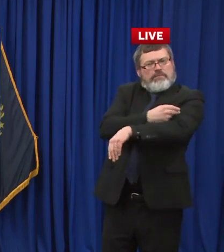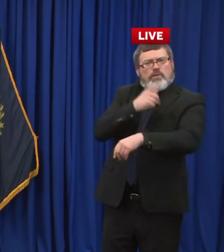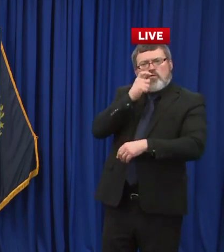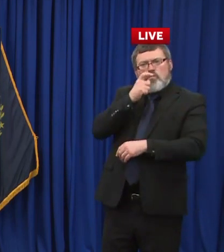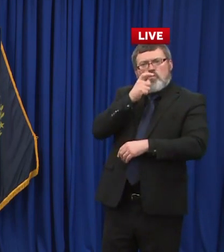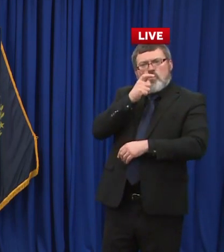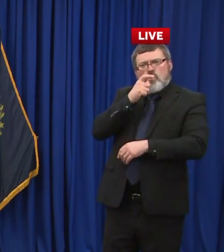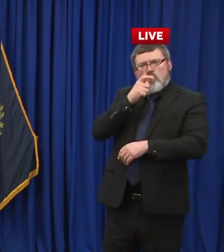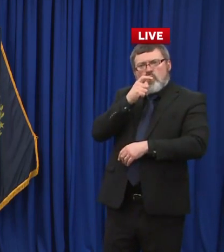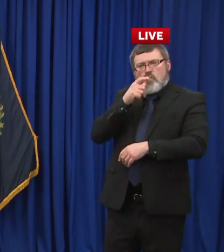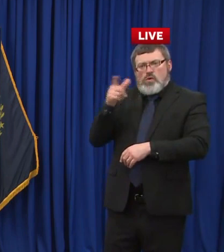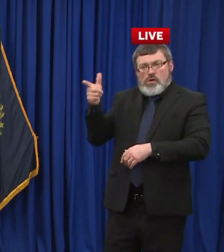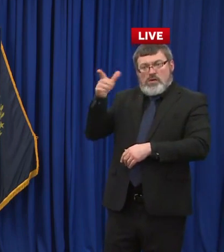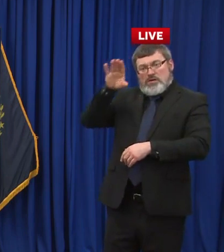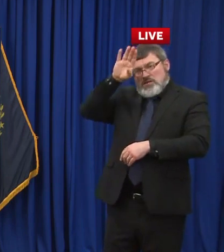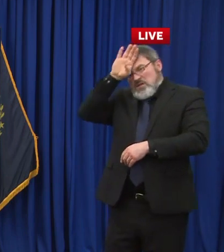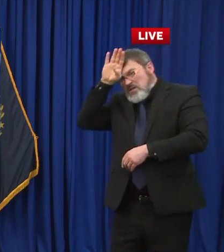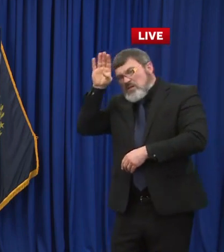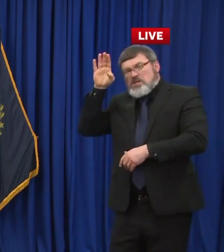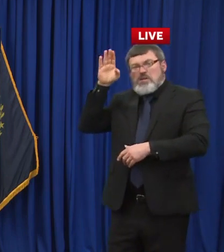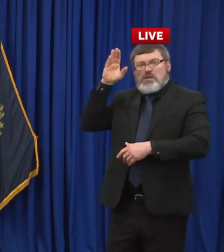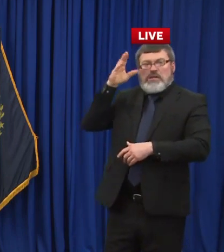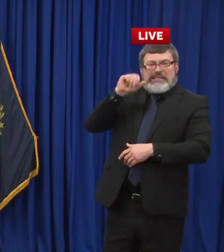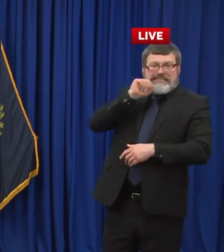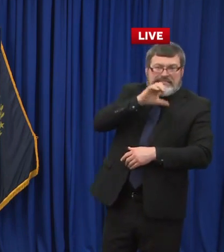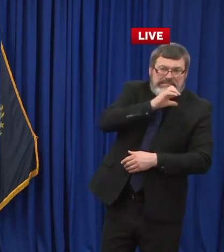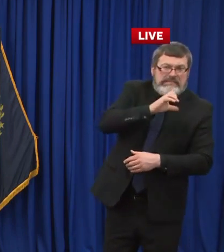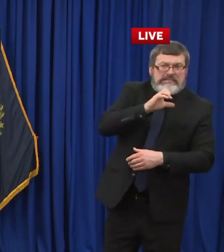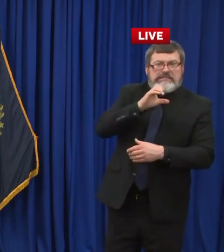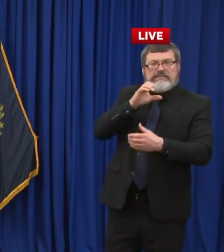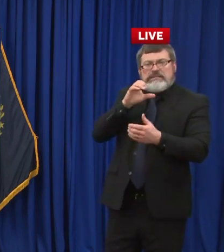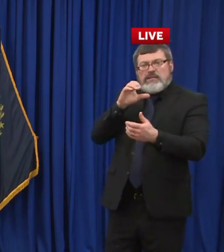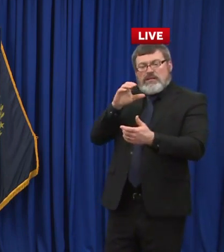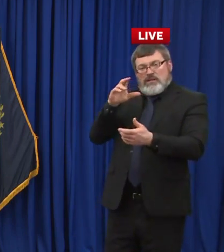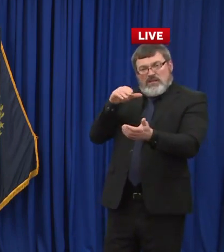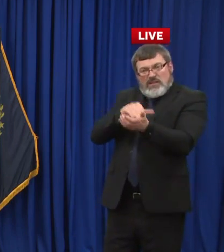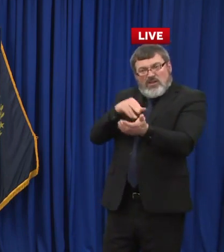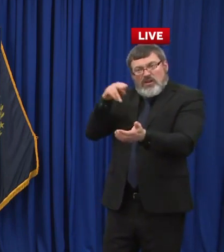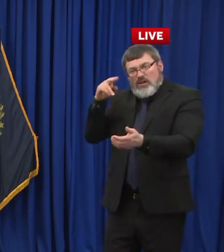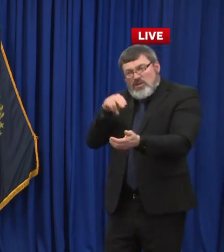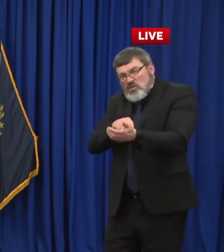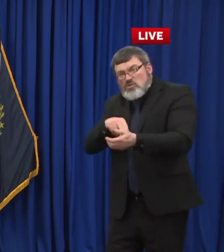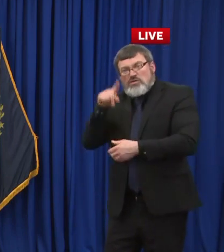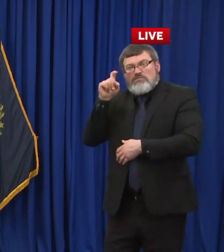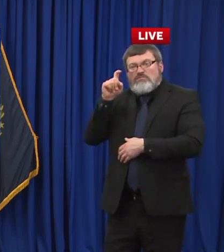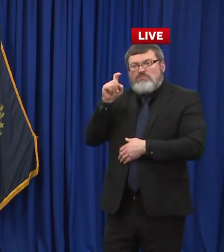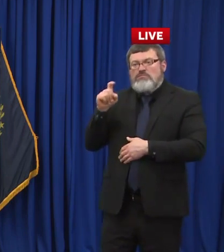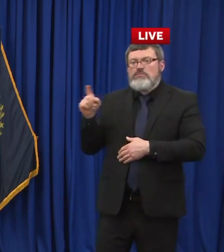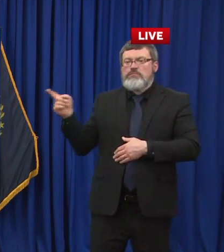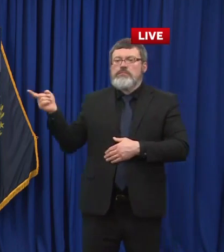CAN YOU DESCRIBE WHO WILL BE GETTING THE VACCINE FIRST WHEN THE FIRST PFIZER DOSES ARRIVE? FIRST RESPONDERS?